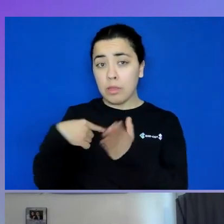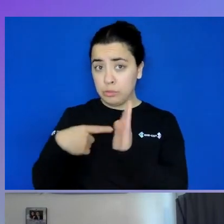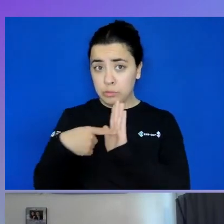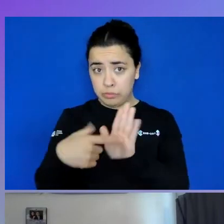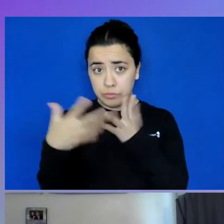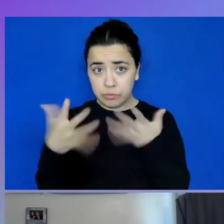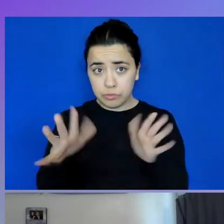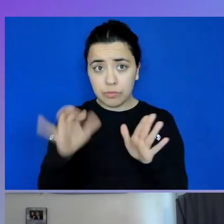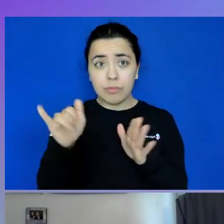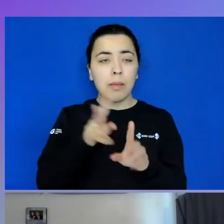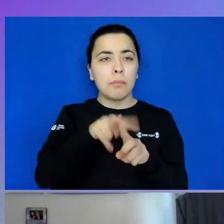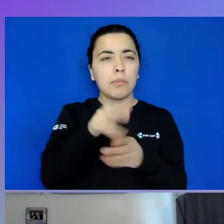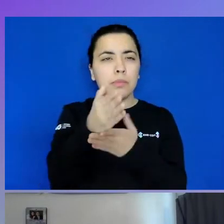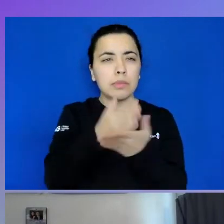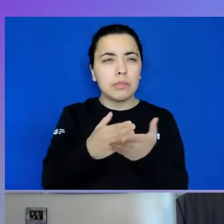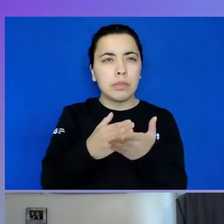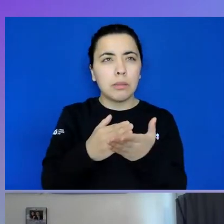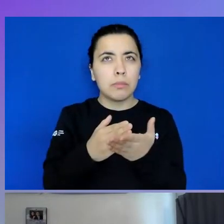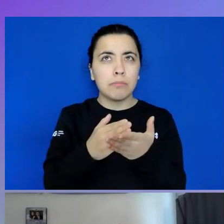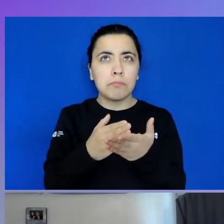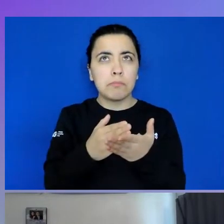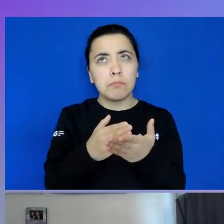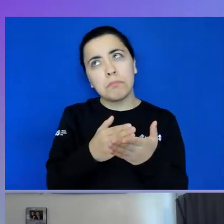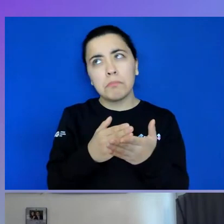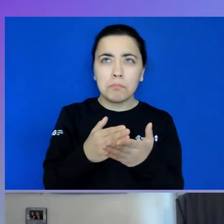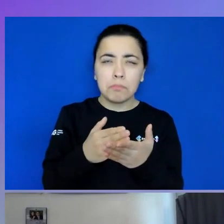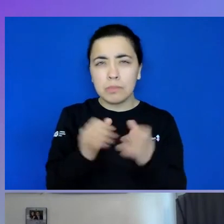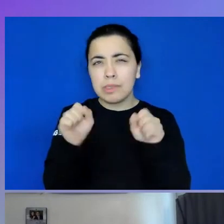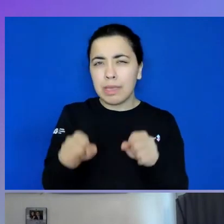extent to the mobile app code that you're writing as well. So